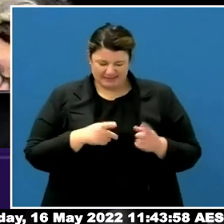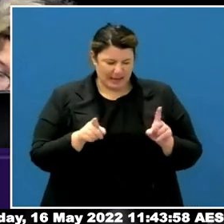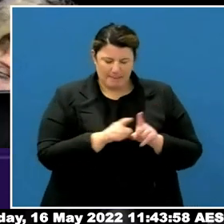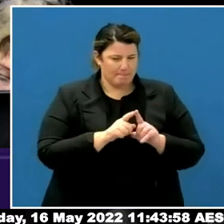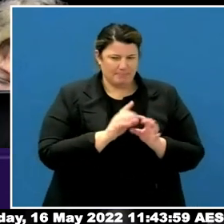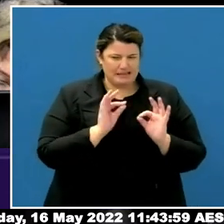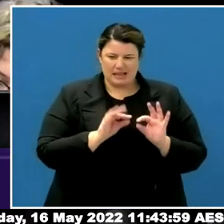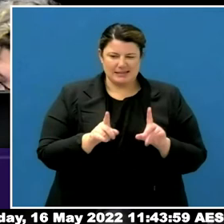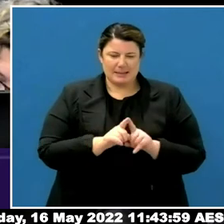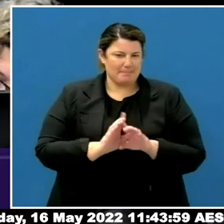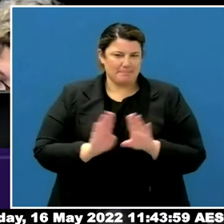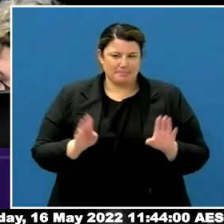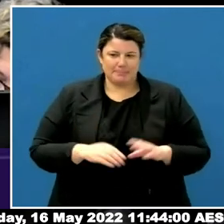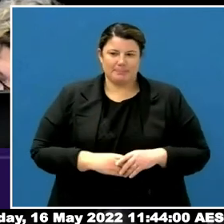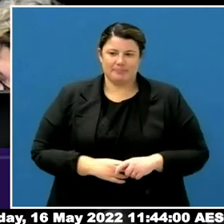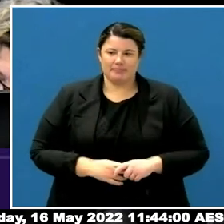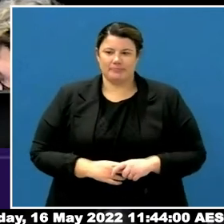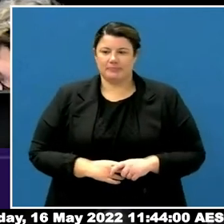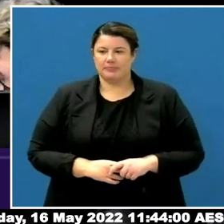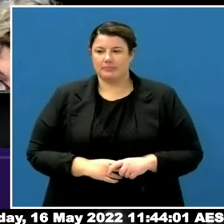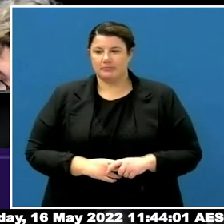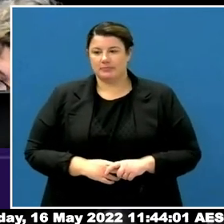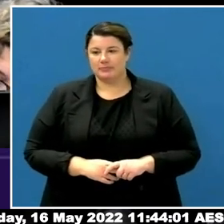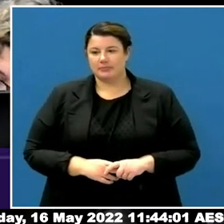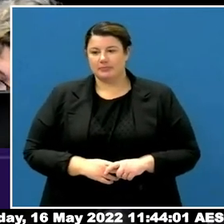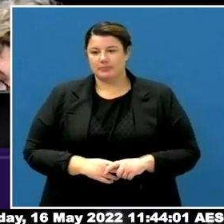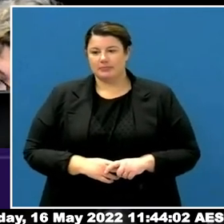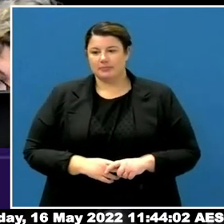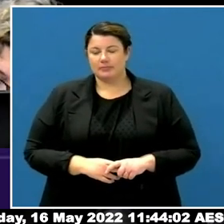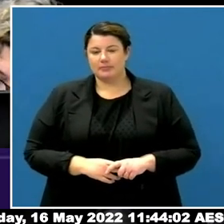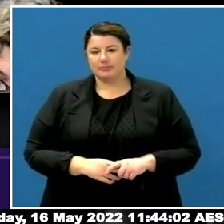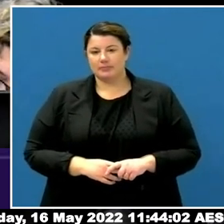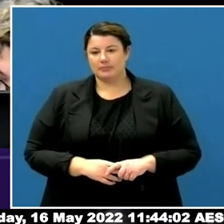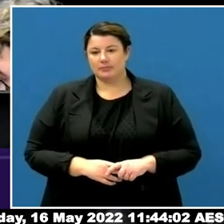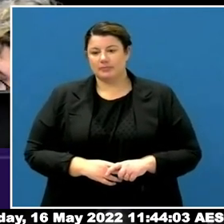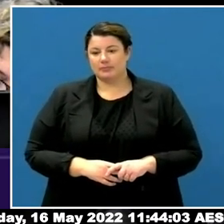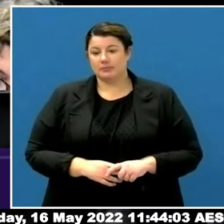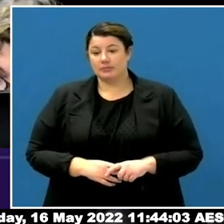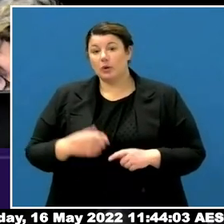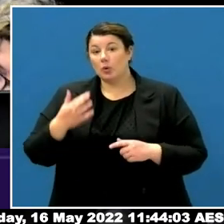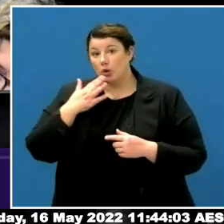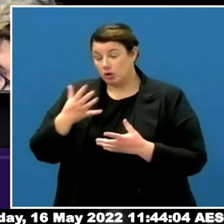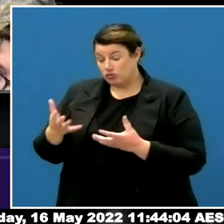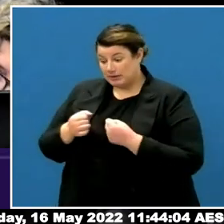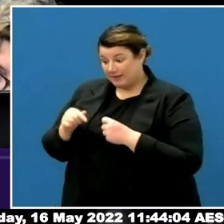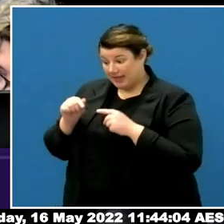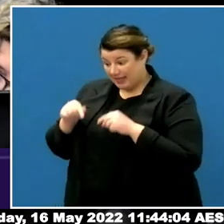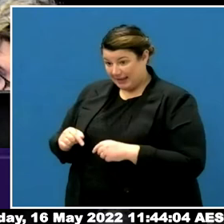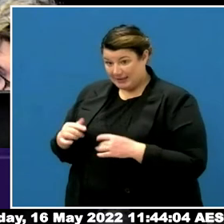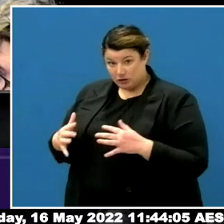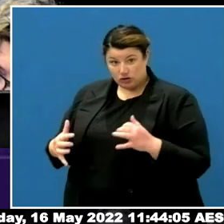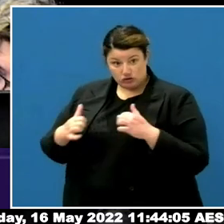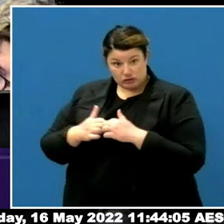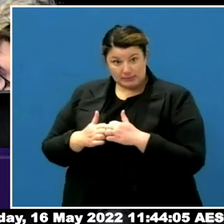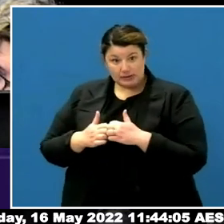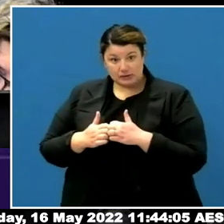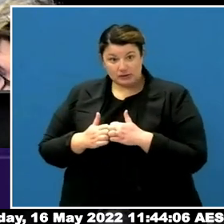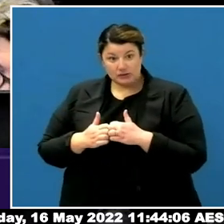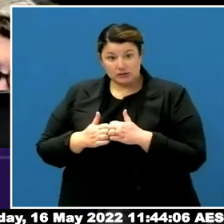Do you recall whether at the time you received this agreement you were - the Afford